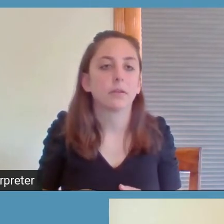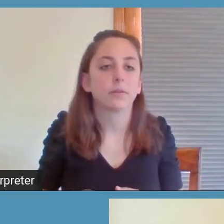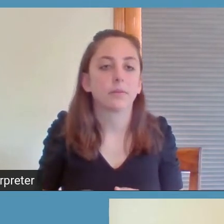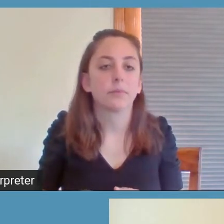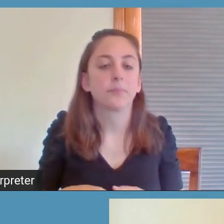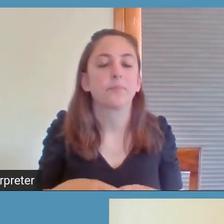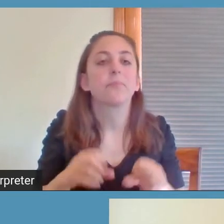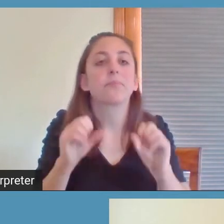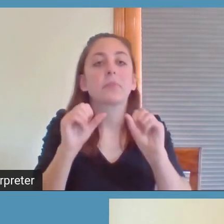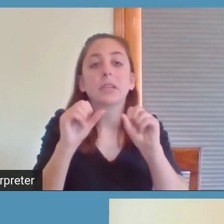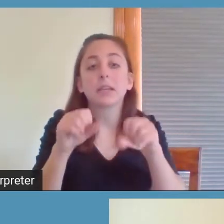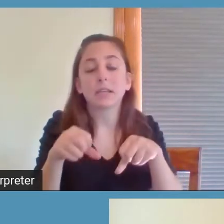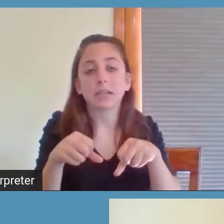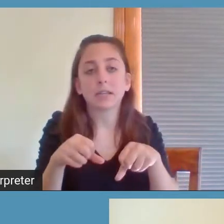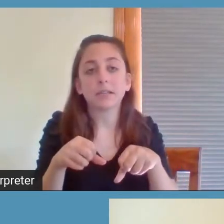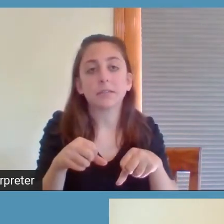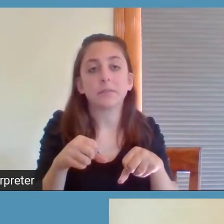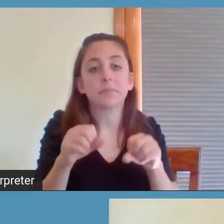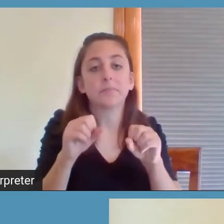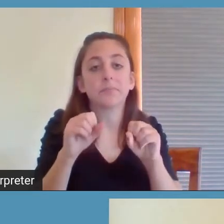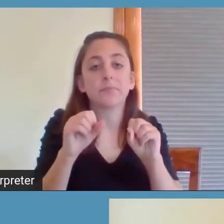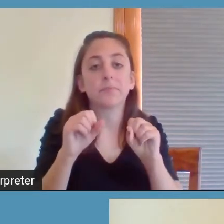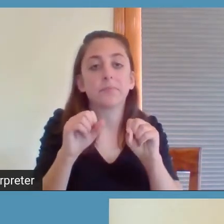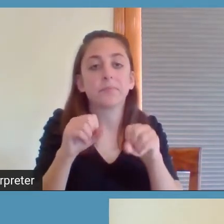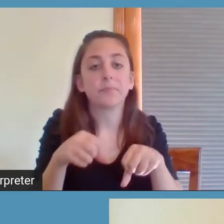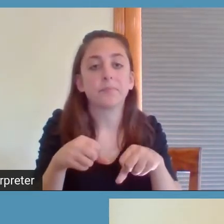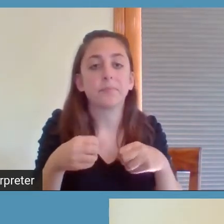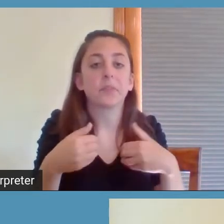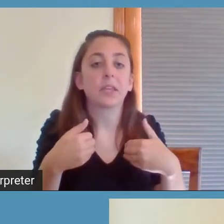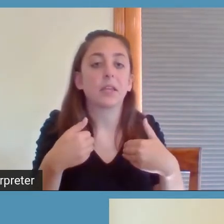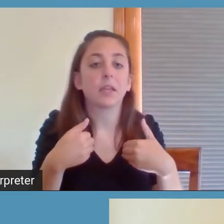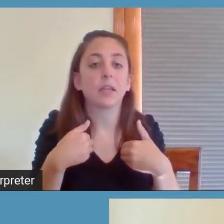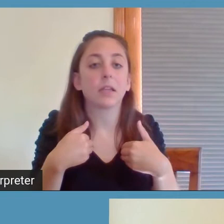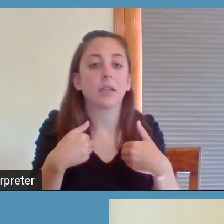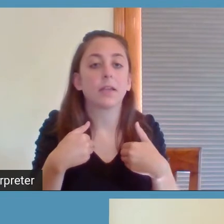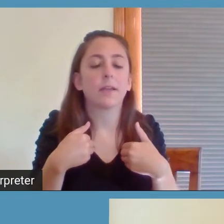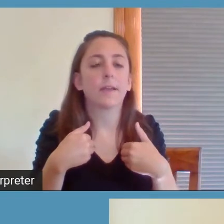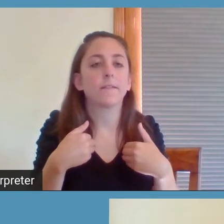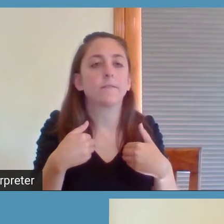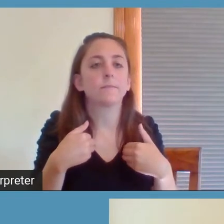both sides and you can actually have it i remember having i like not a sensor but some so some kind